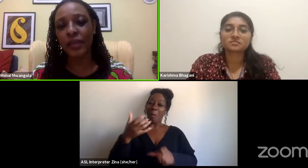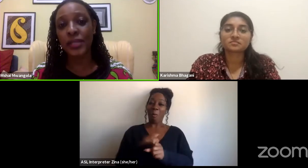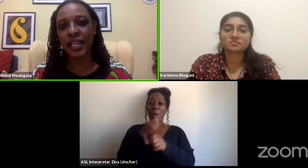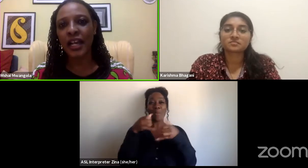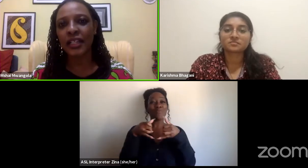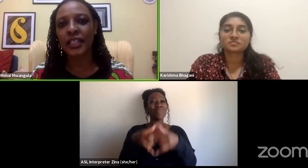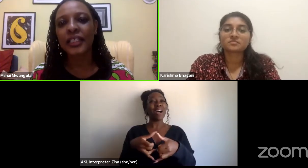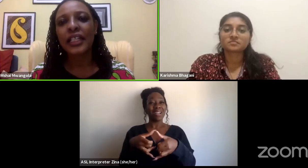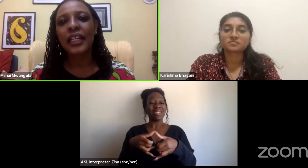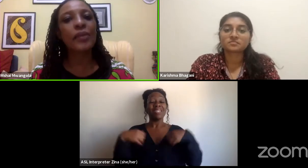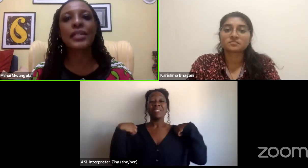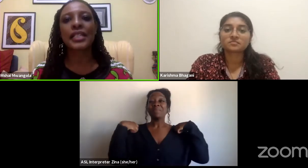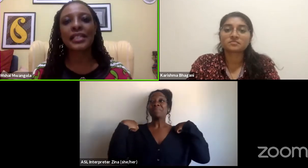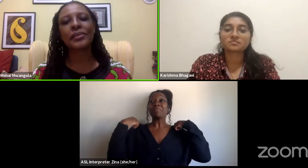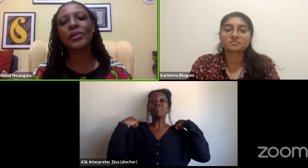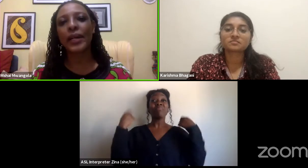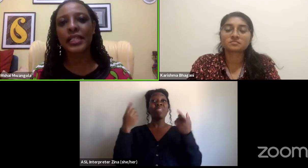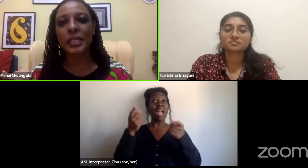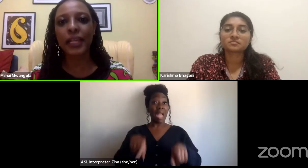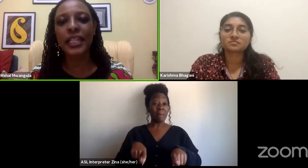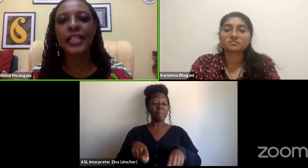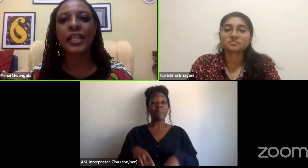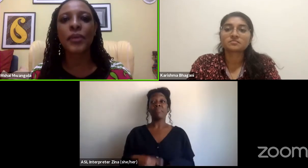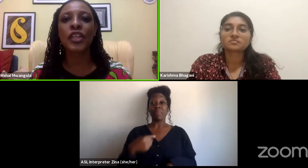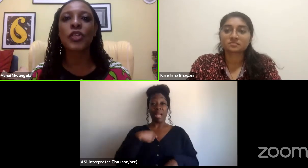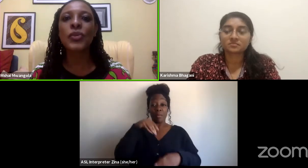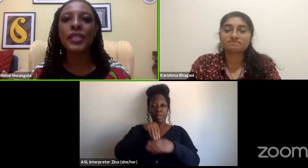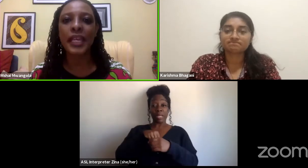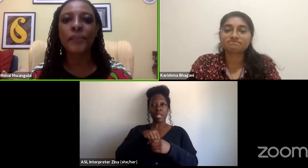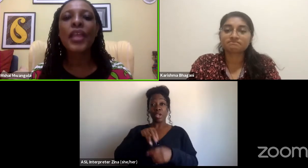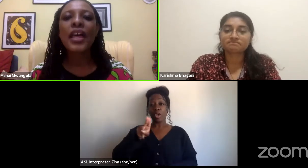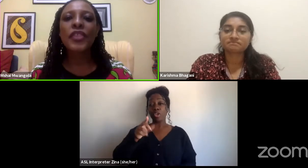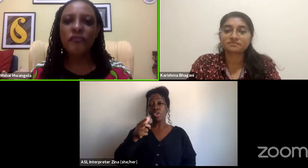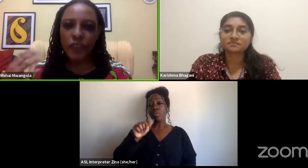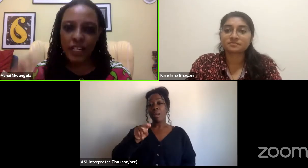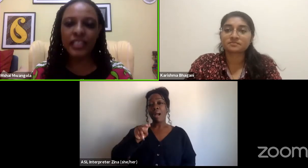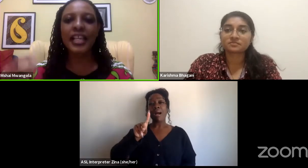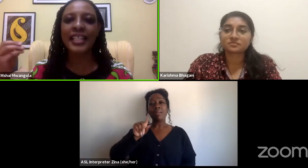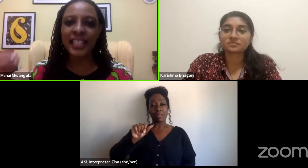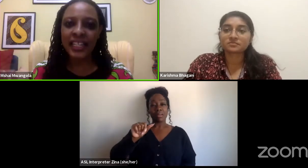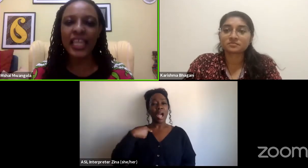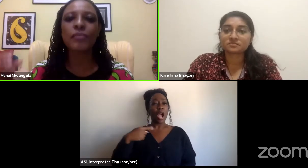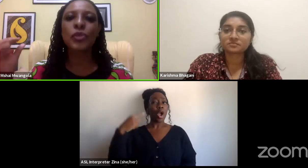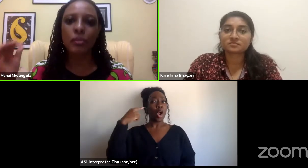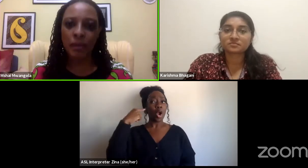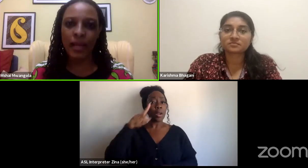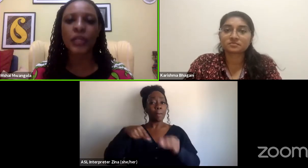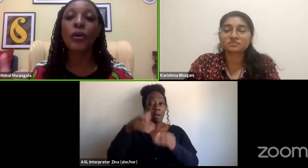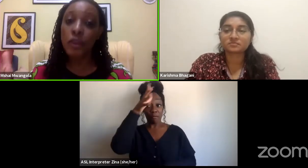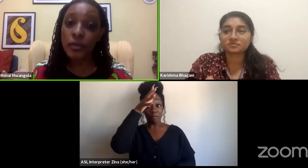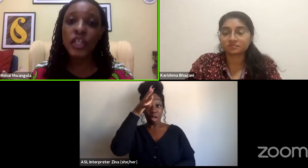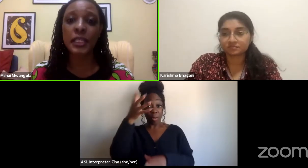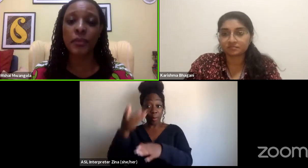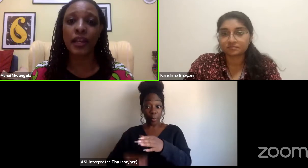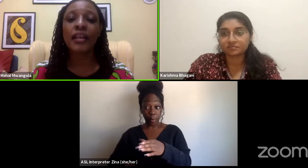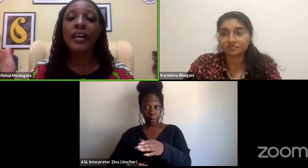I was in Ghana and I wasn't quite expecting it, and when the news came, the first lines that came to my mind were from Shakespeare,